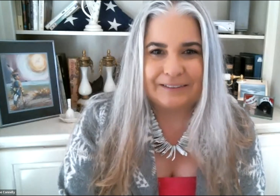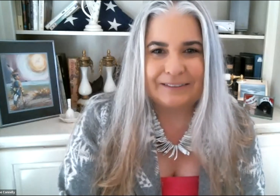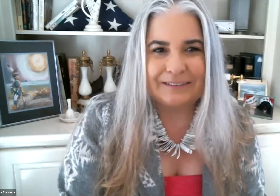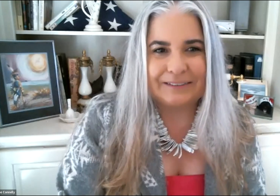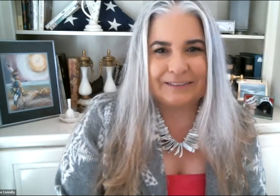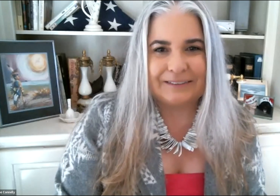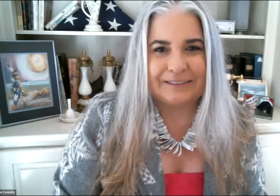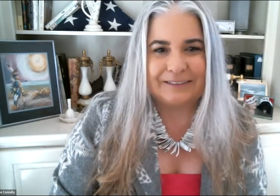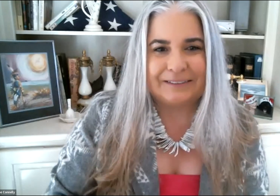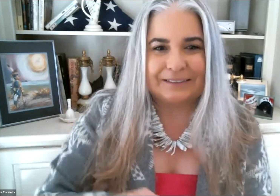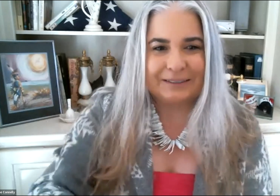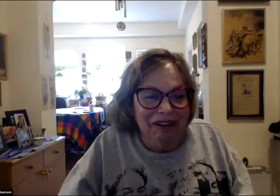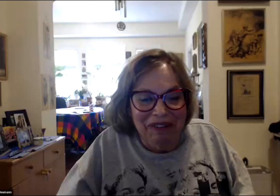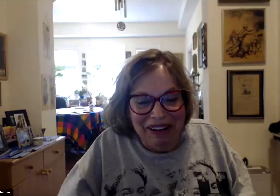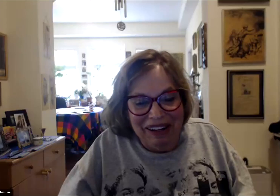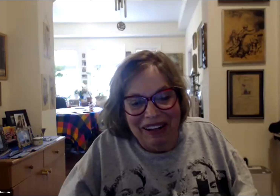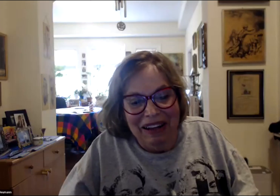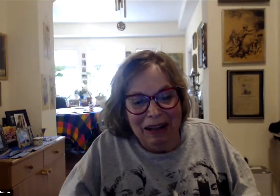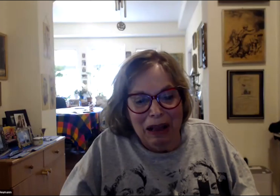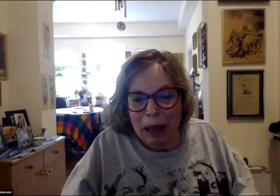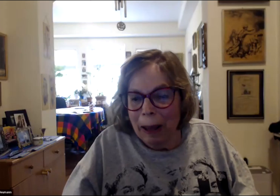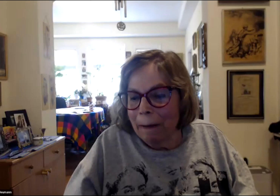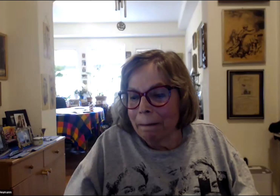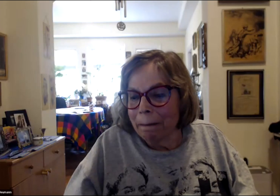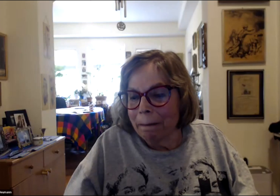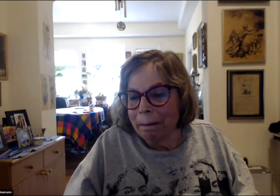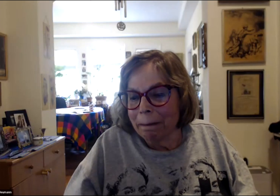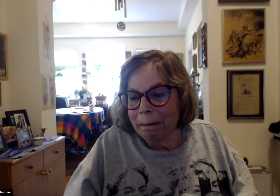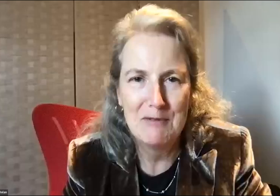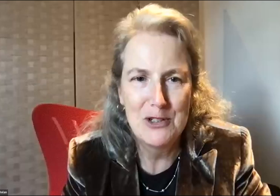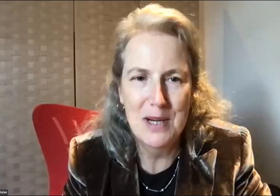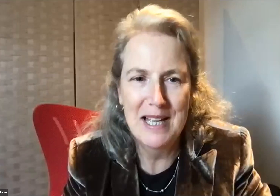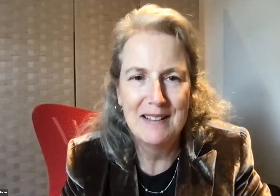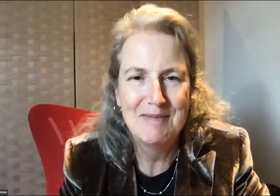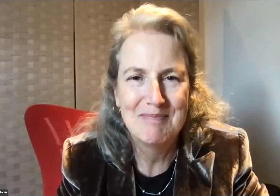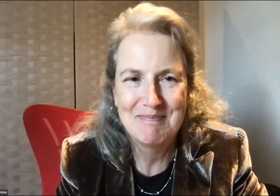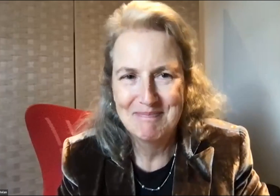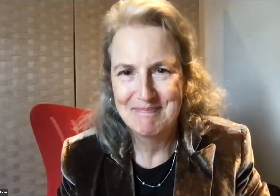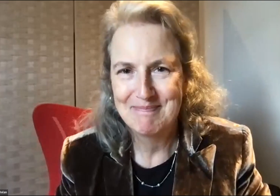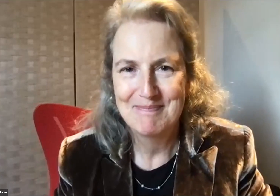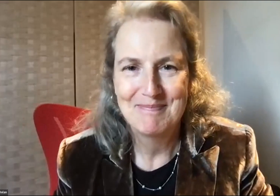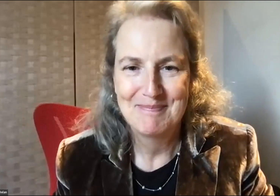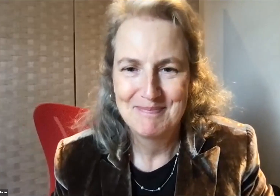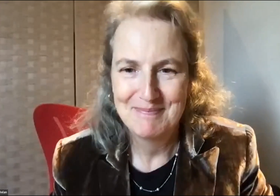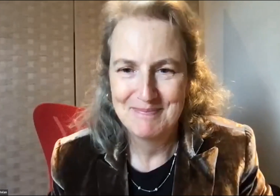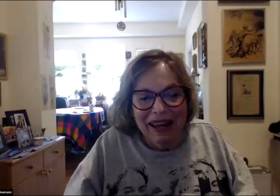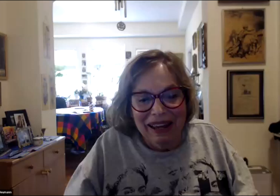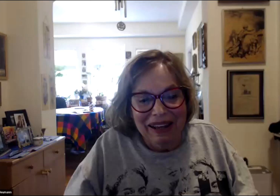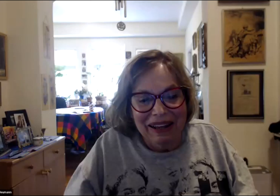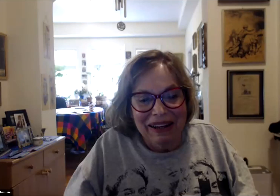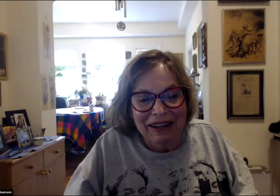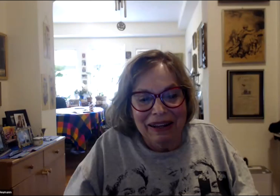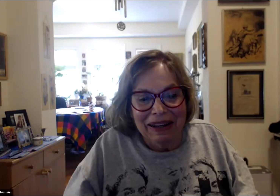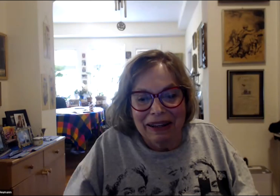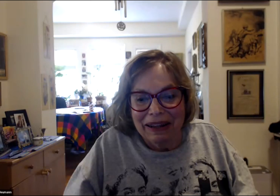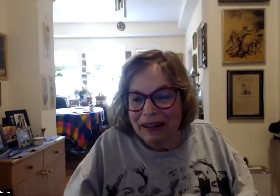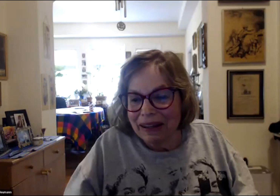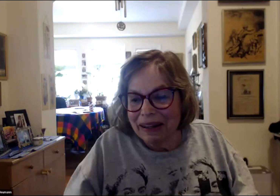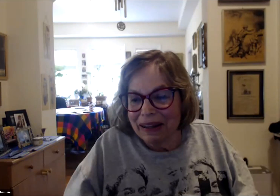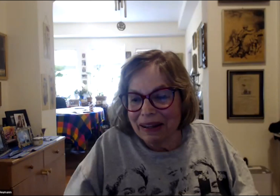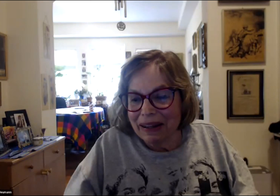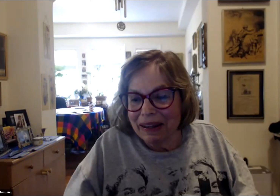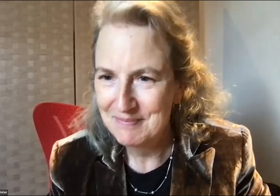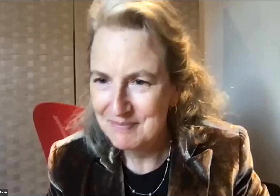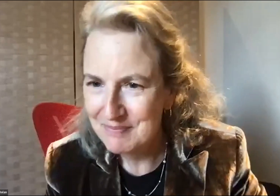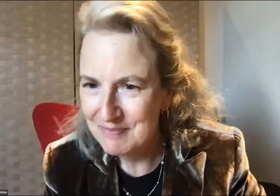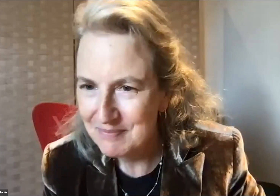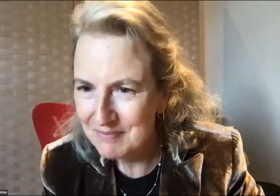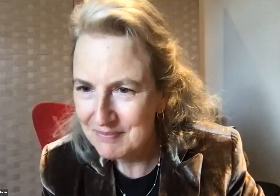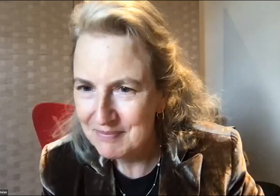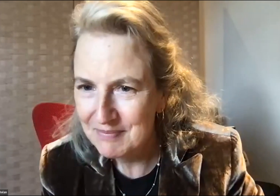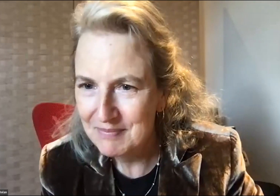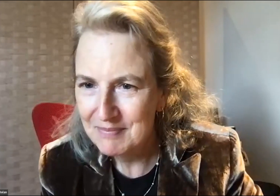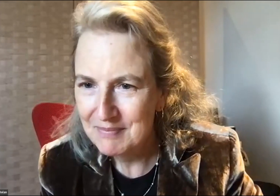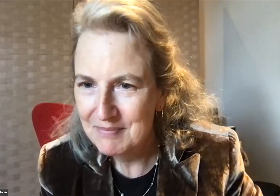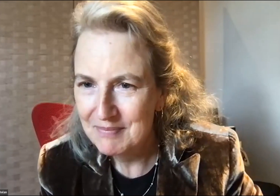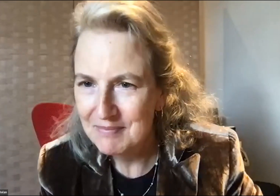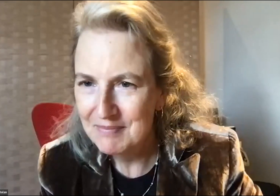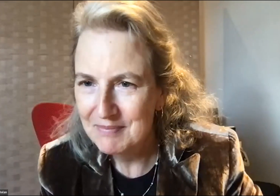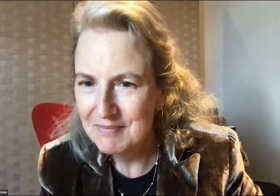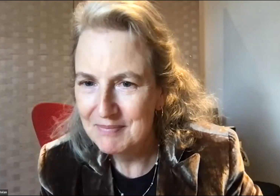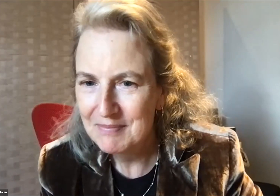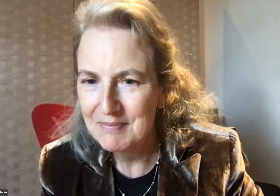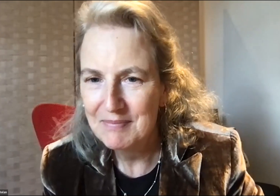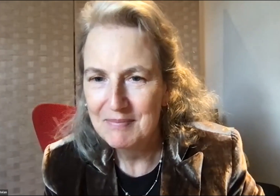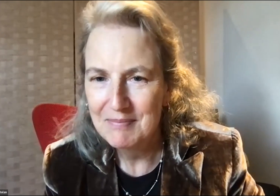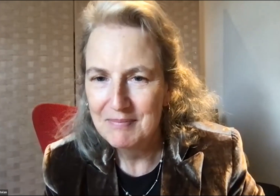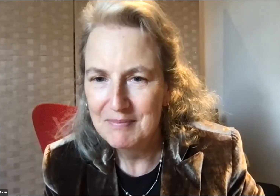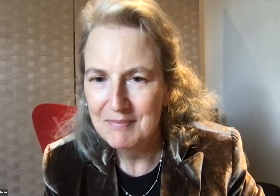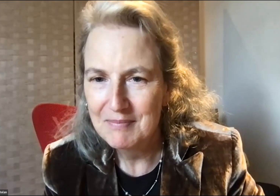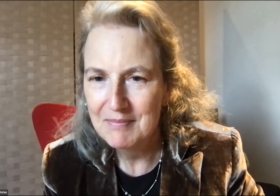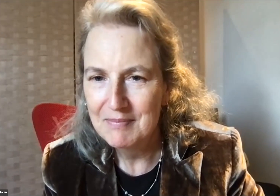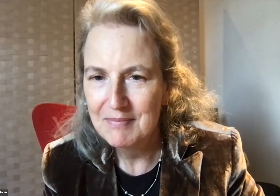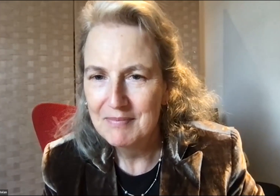Thank you. Thank you. Thank you. everyone for joining bye.